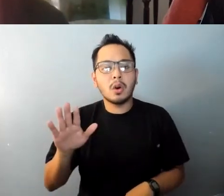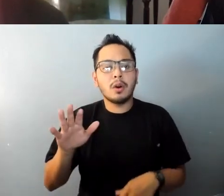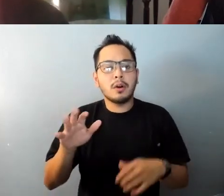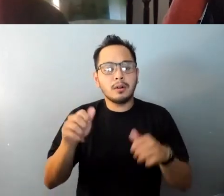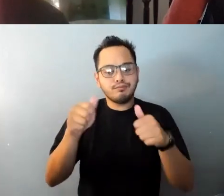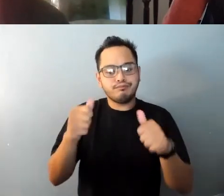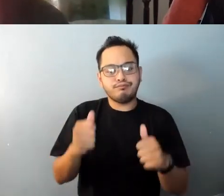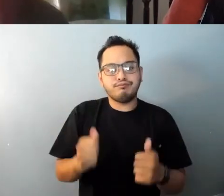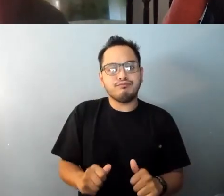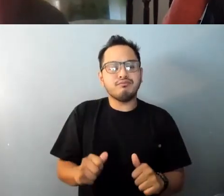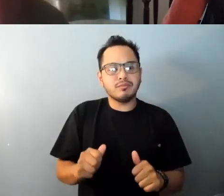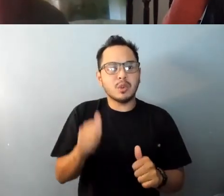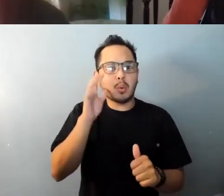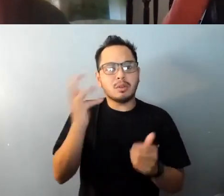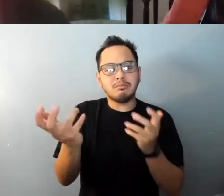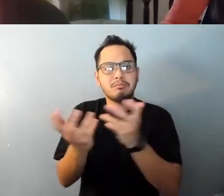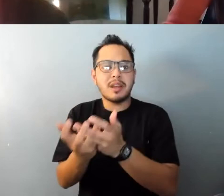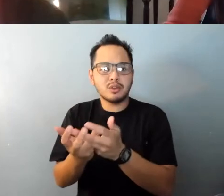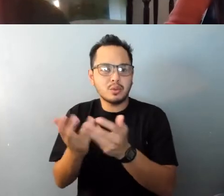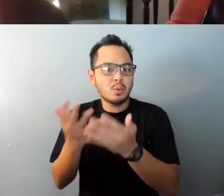she is then and where she is splashed.